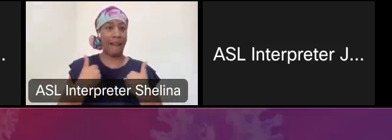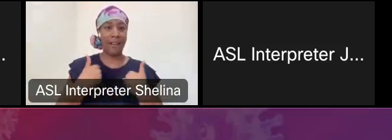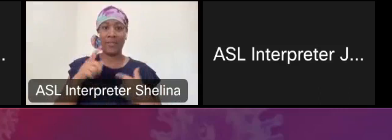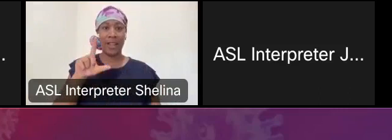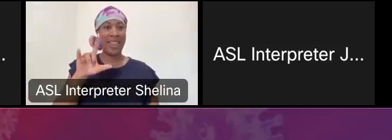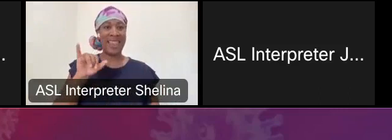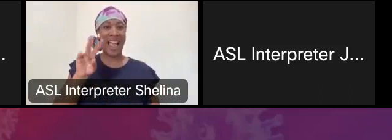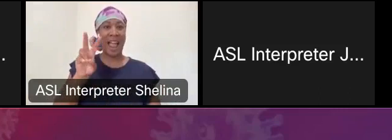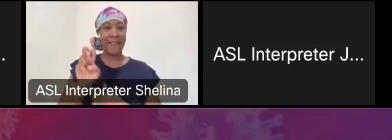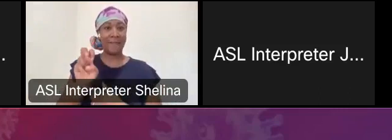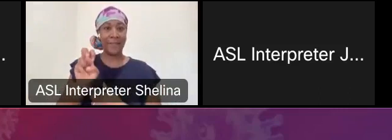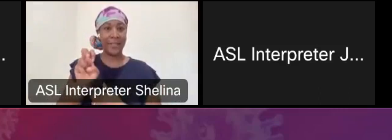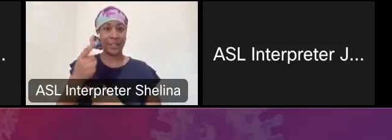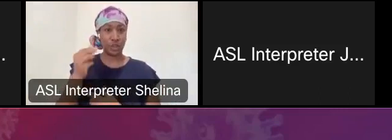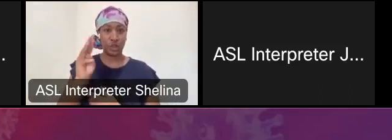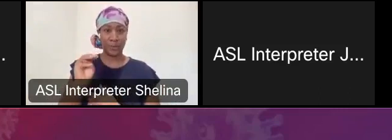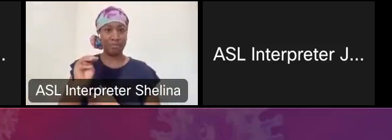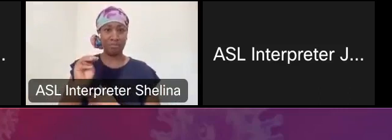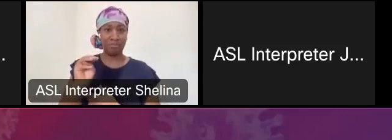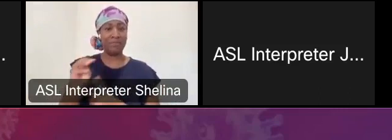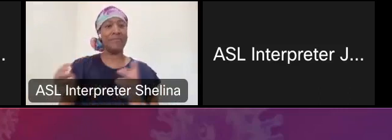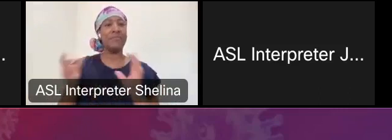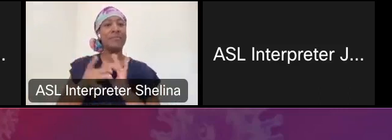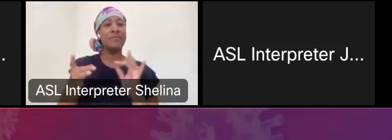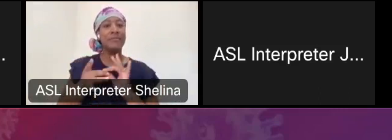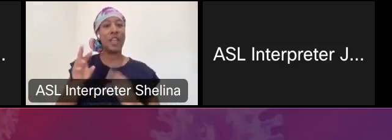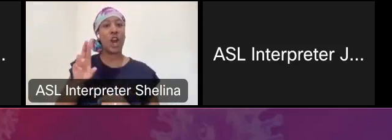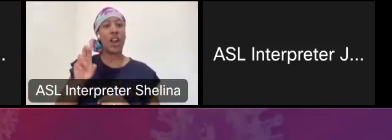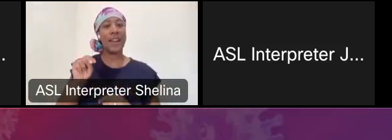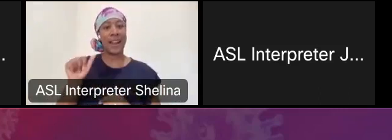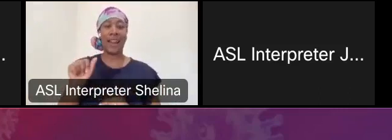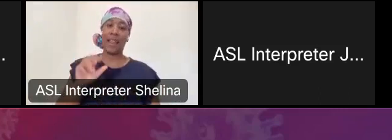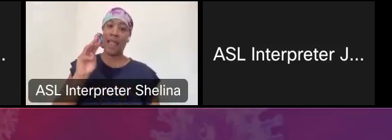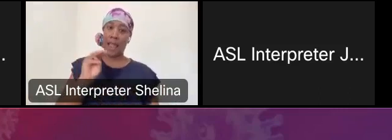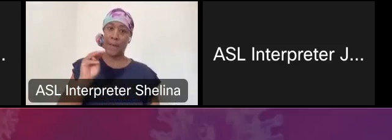They use Messenger and we call it M. R. in a vaccine.